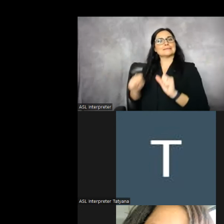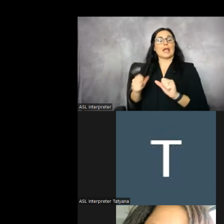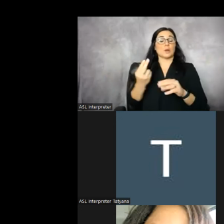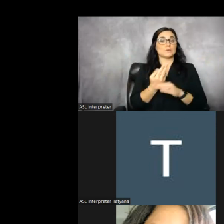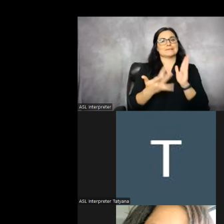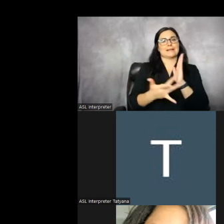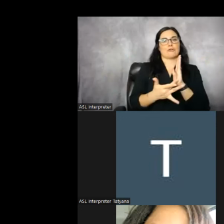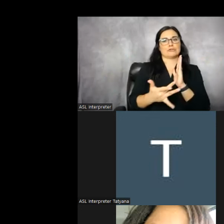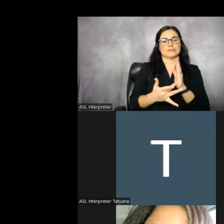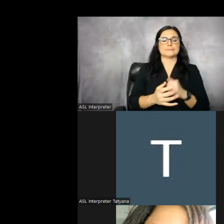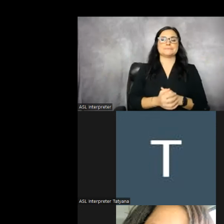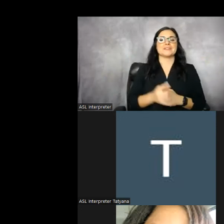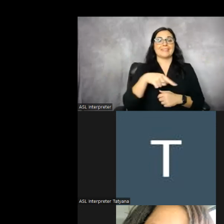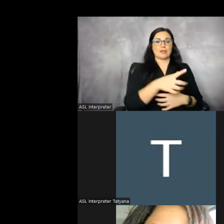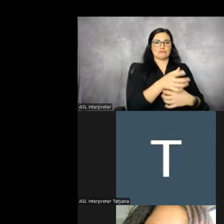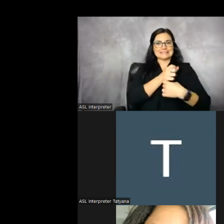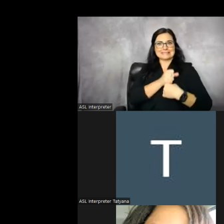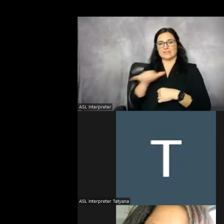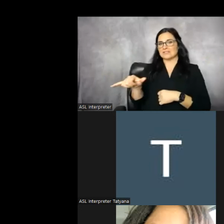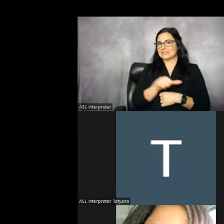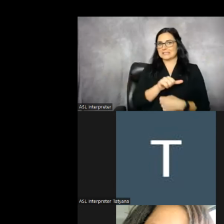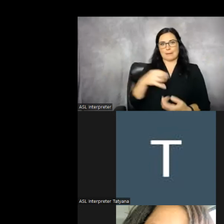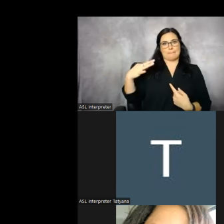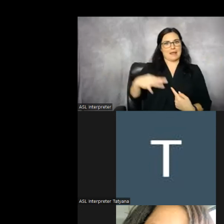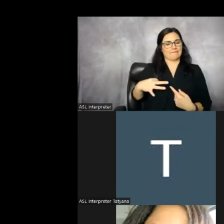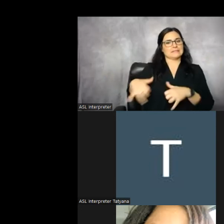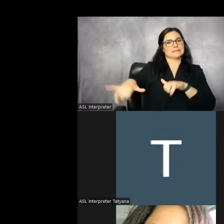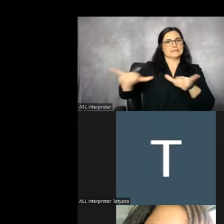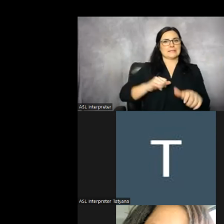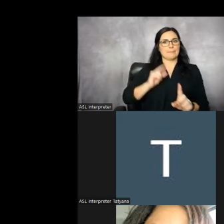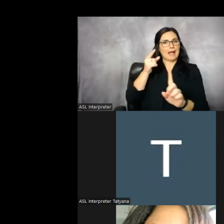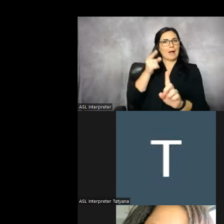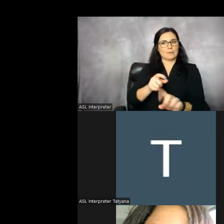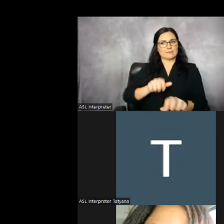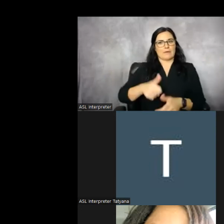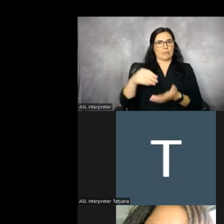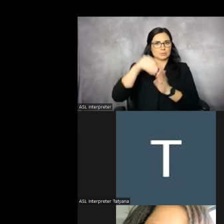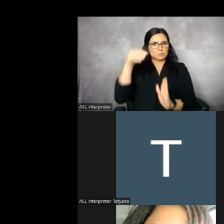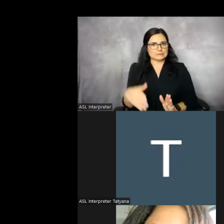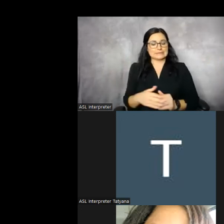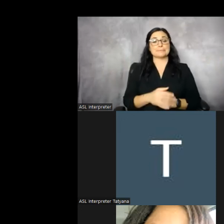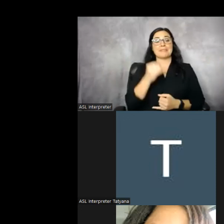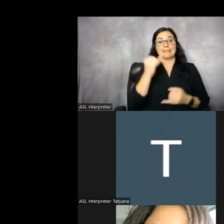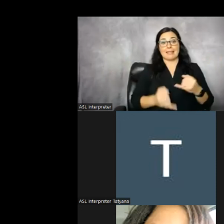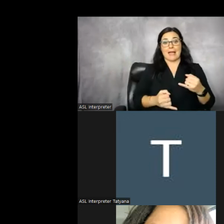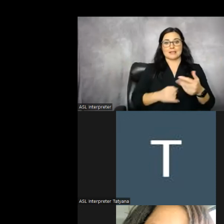And again, to obtain those same benefits and outcomes. And then lastly, there's the accommodation path,